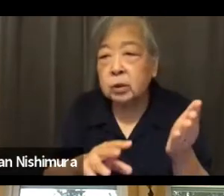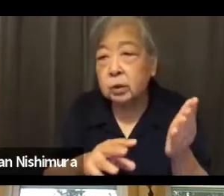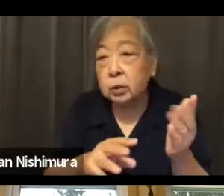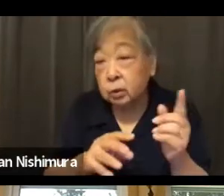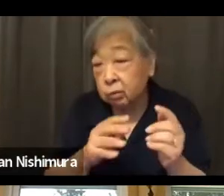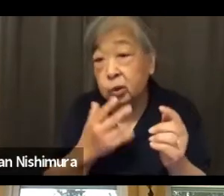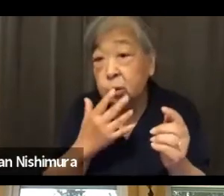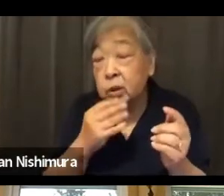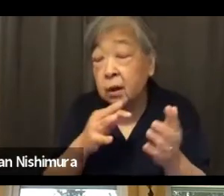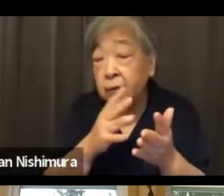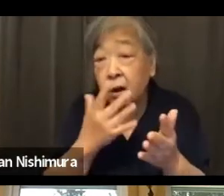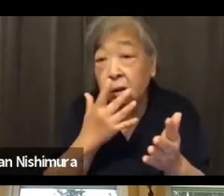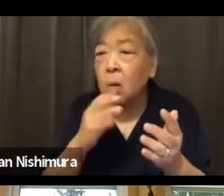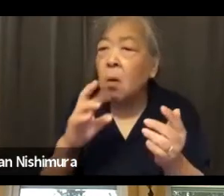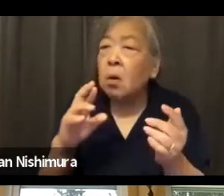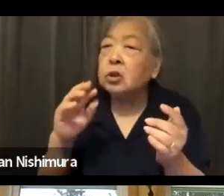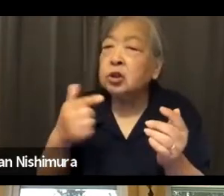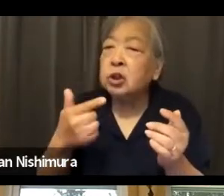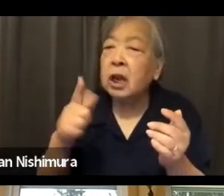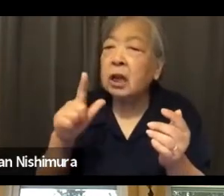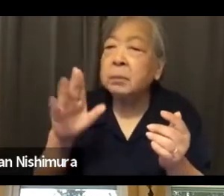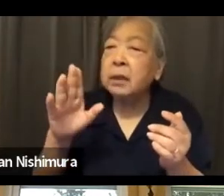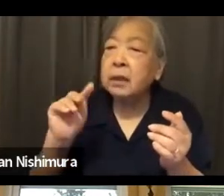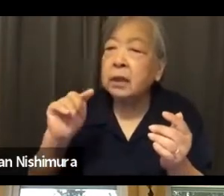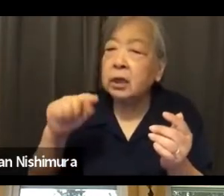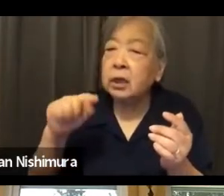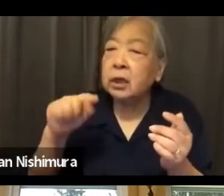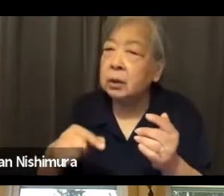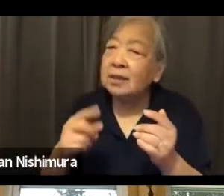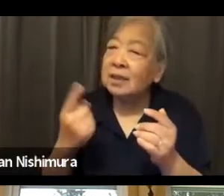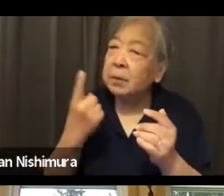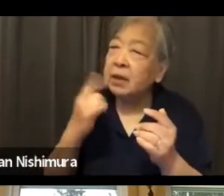something that says to the student: We see you. We know you. We recognize you.